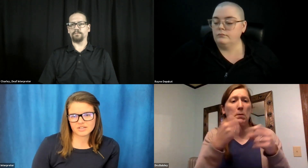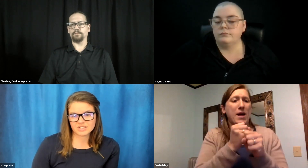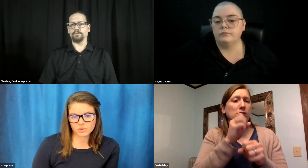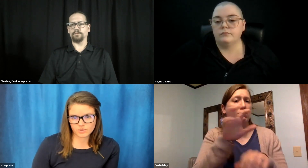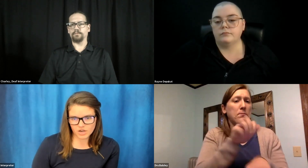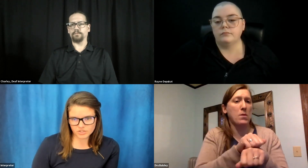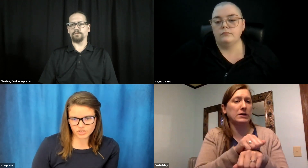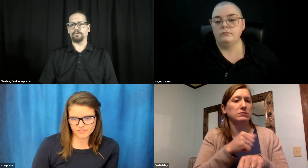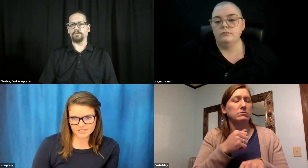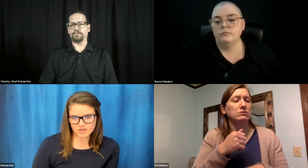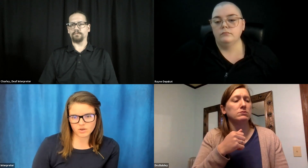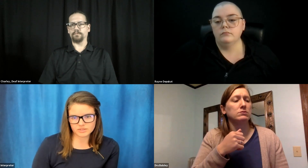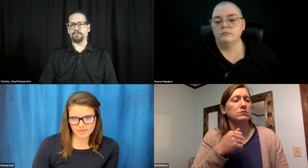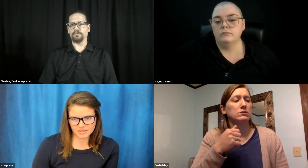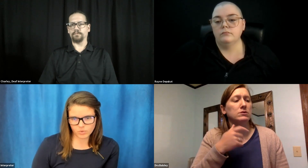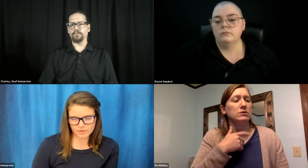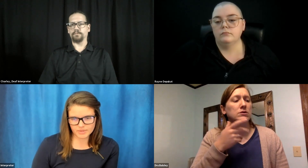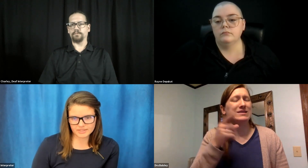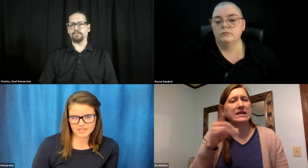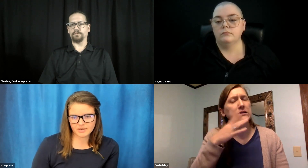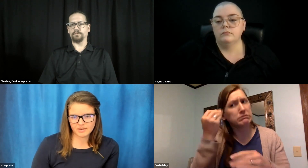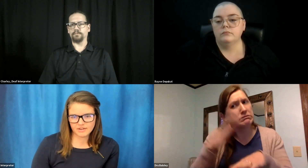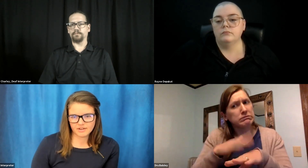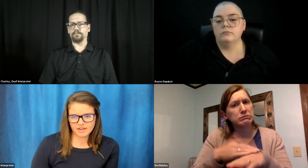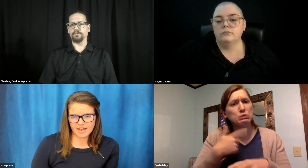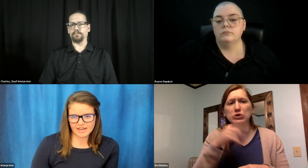it did go to a doctor's office and calls make an appointment.